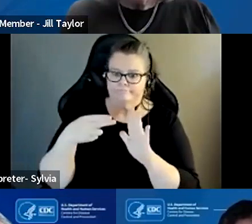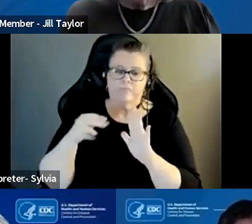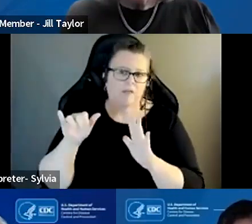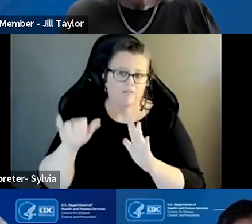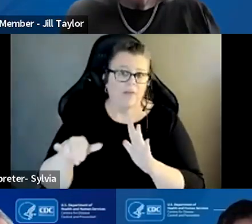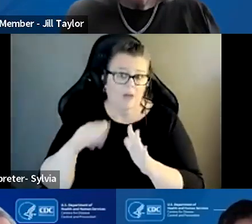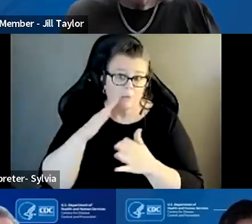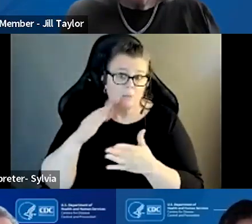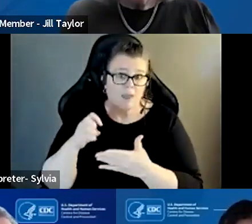Thanks, Rhonda and Dan. Josh, you're up.